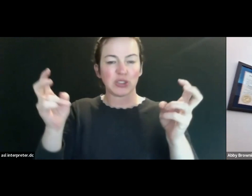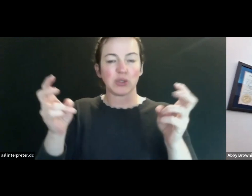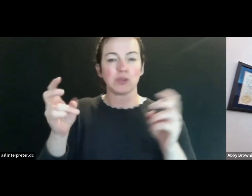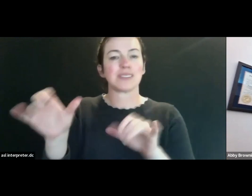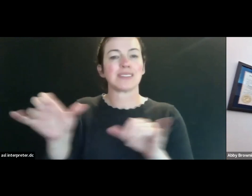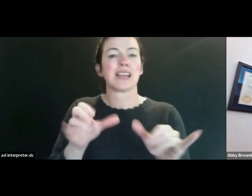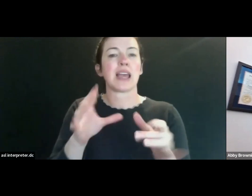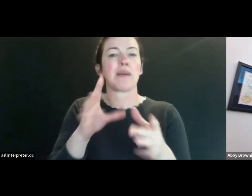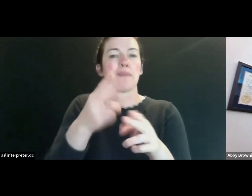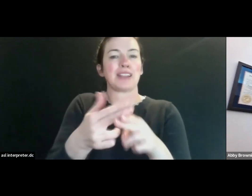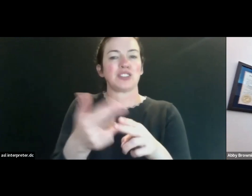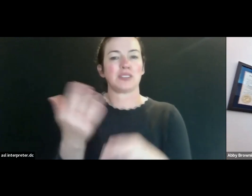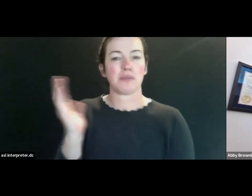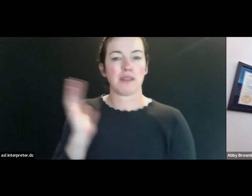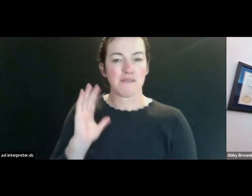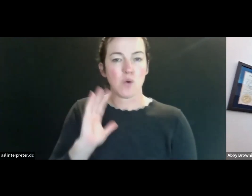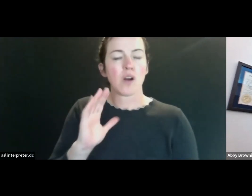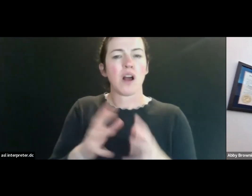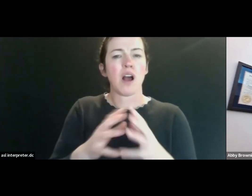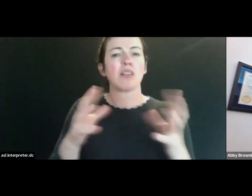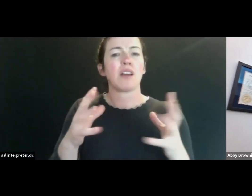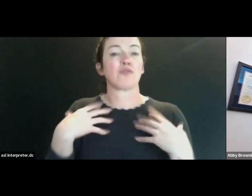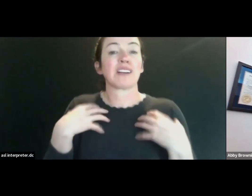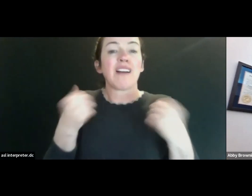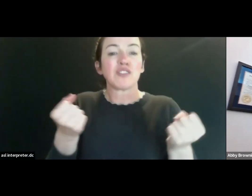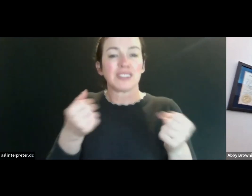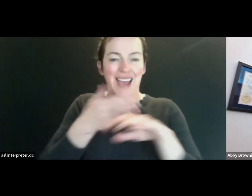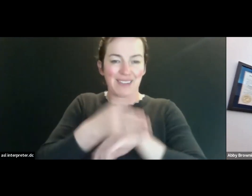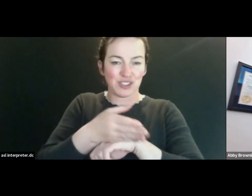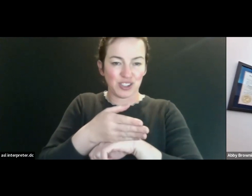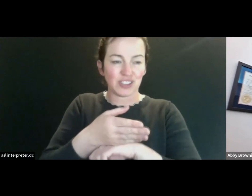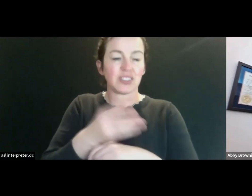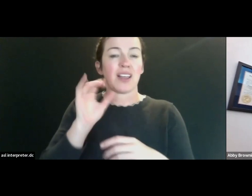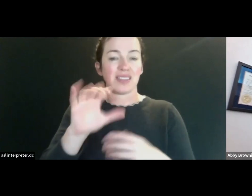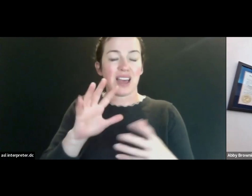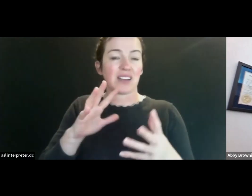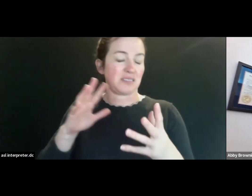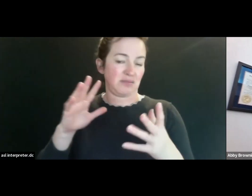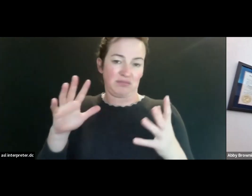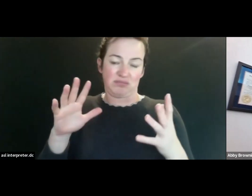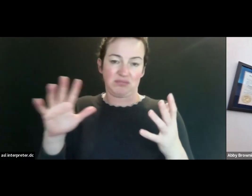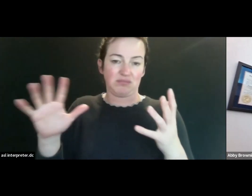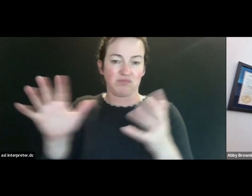earlier, there's a lot of recovery that happens. You know the disaster…Usually in California,